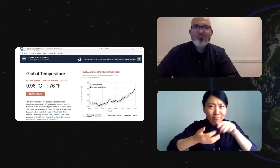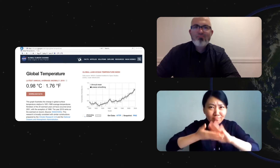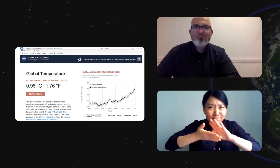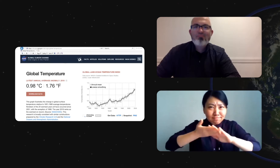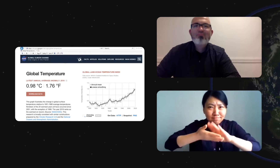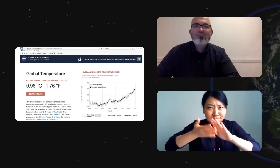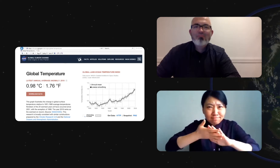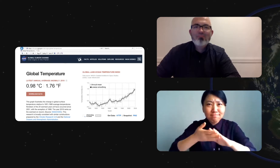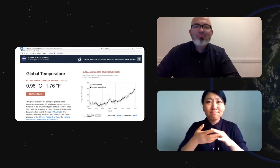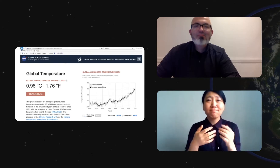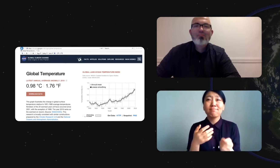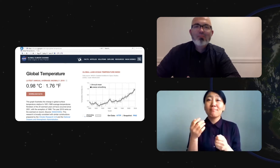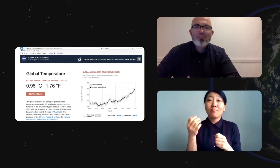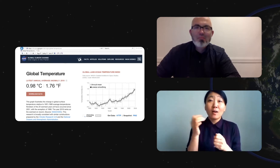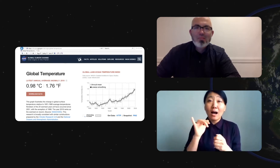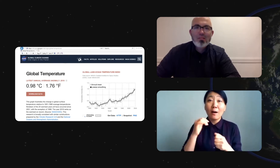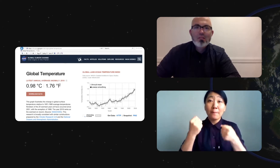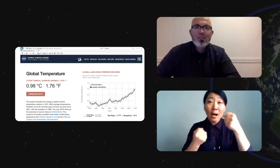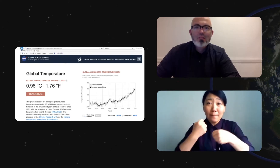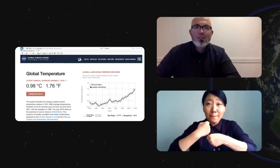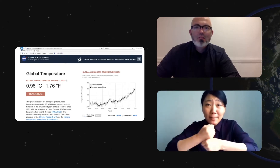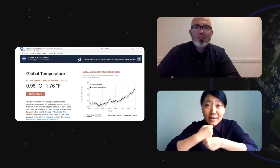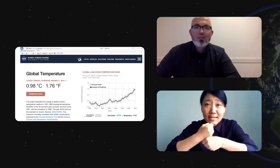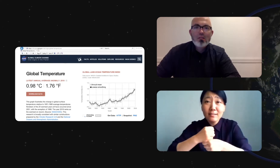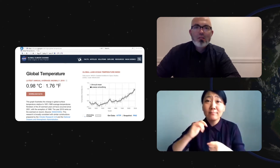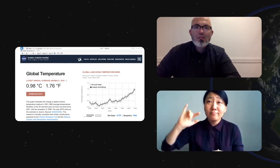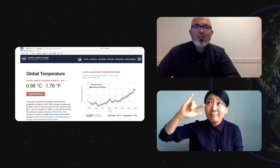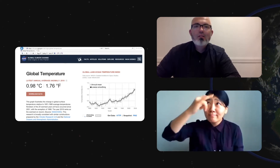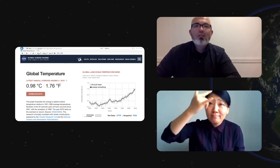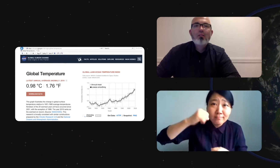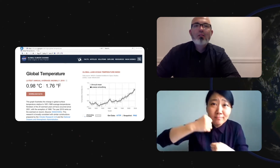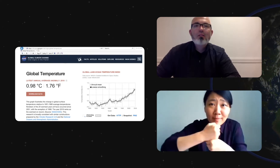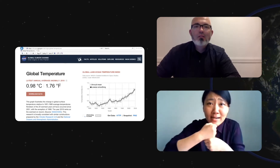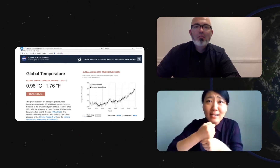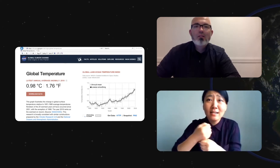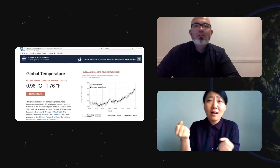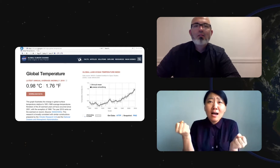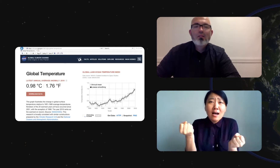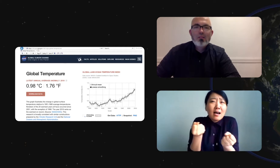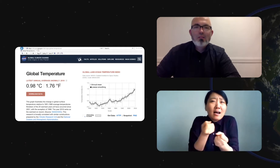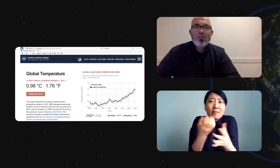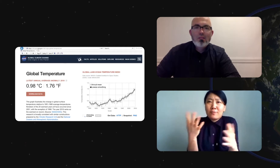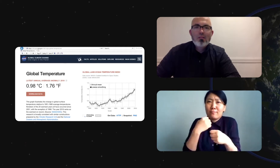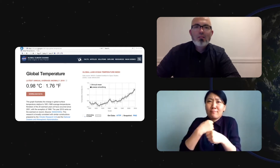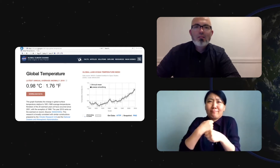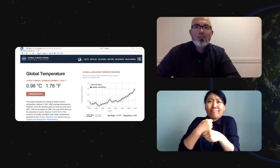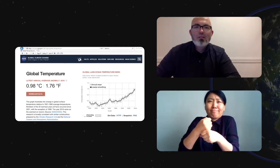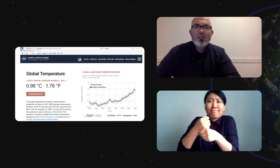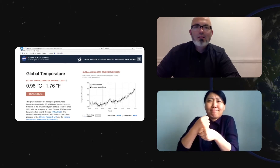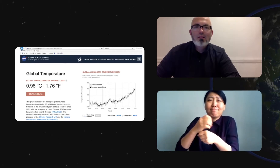Factories were established in the 1800s. Cars were made.